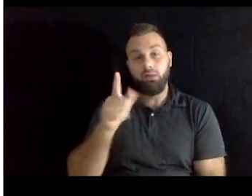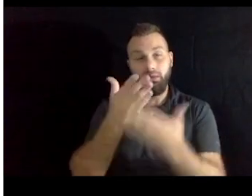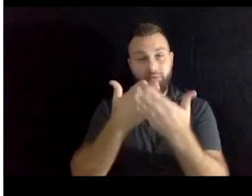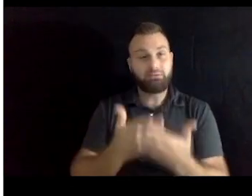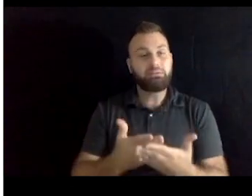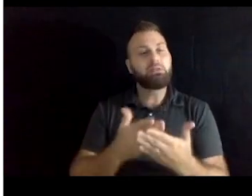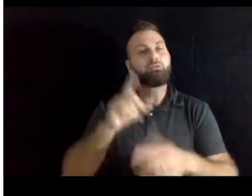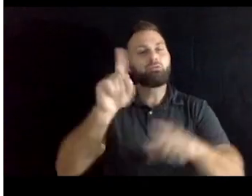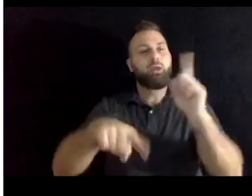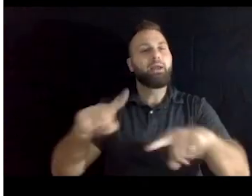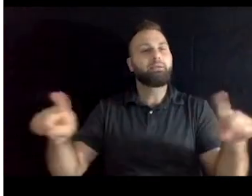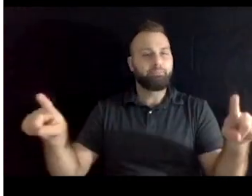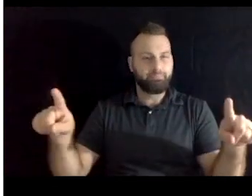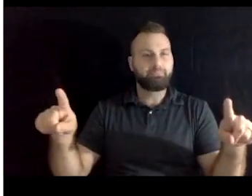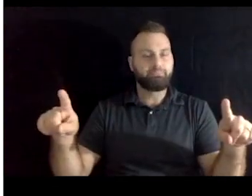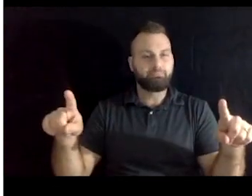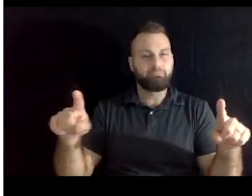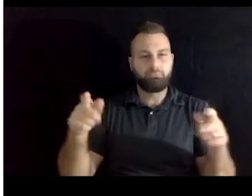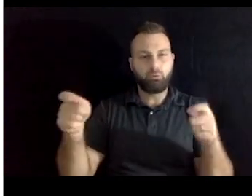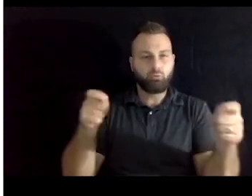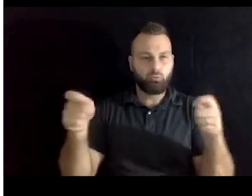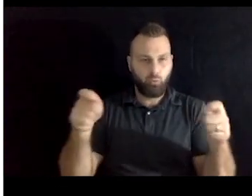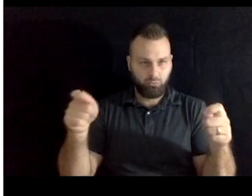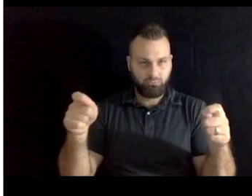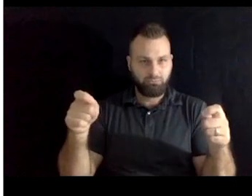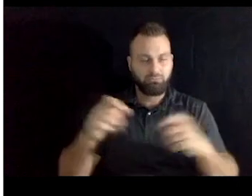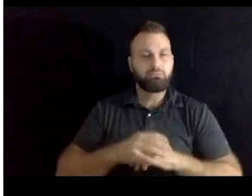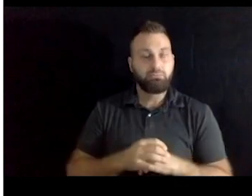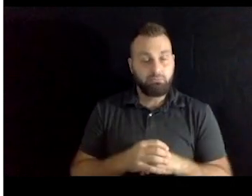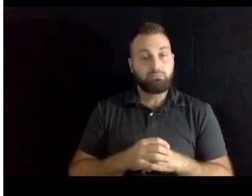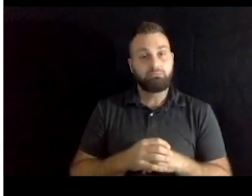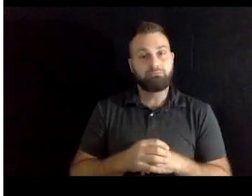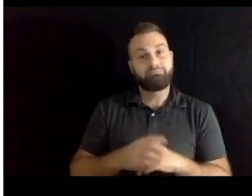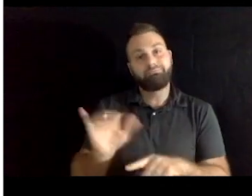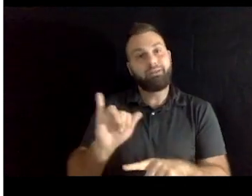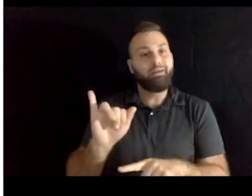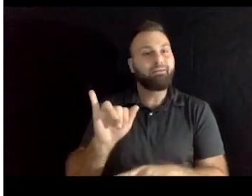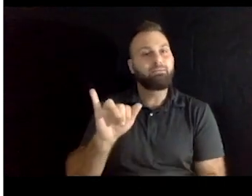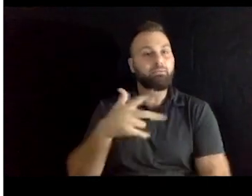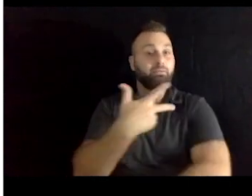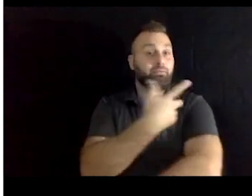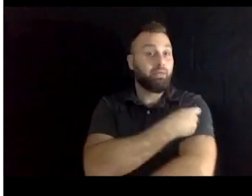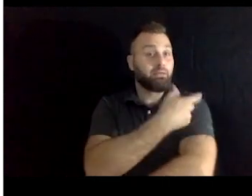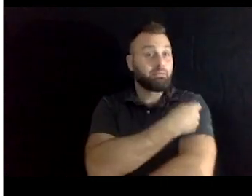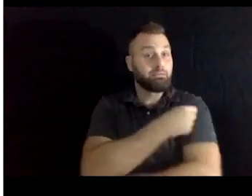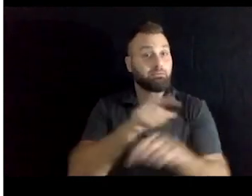or maybe for nowadays, like a vaccine trial in which you have a treatment group and